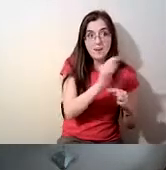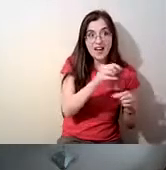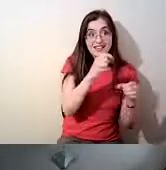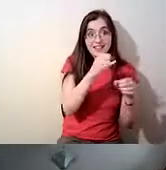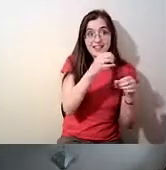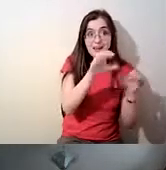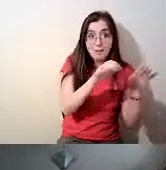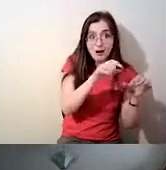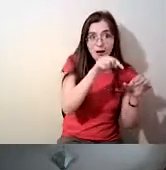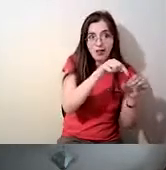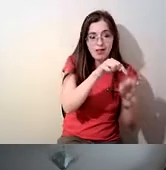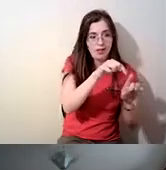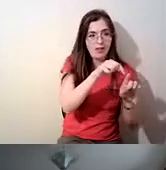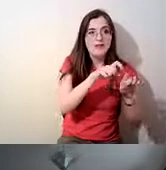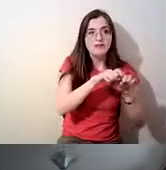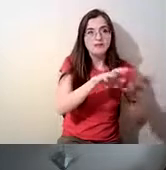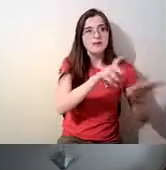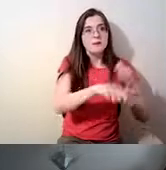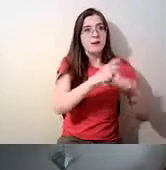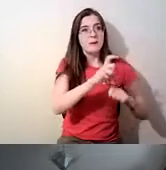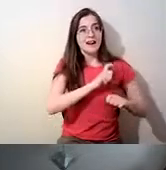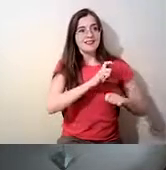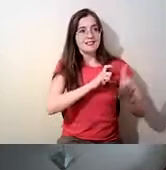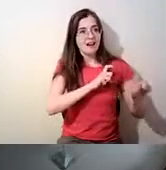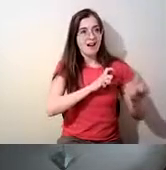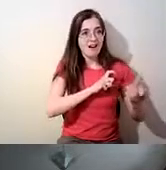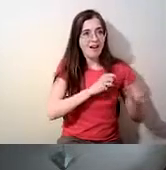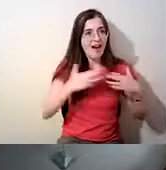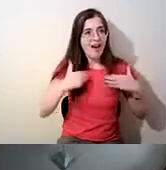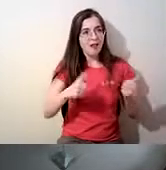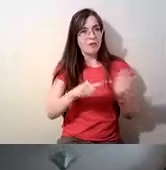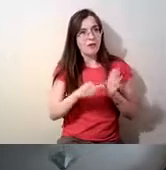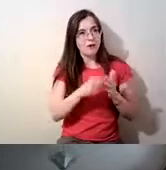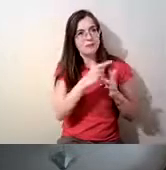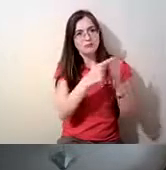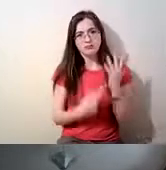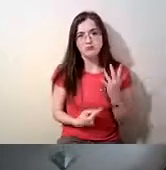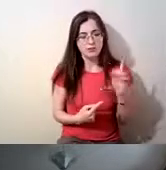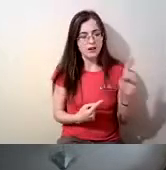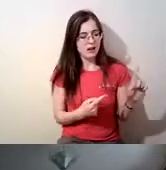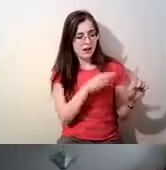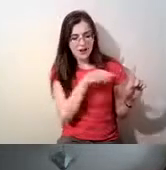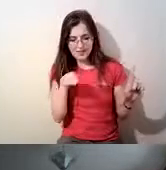causes uh uh health problems etc and so i i was thinking about okay well there's this huge